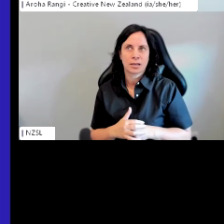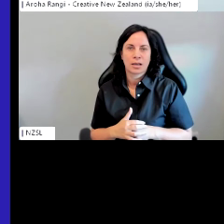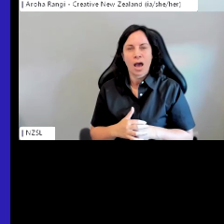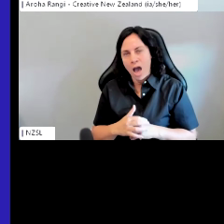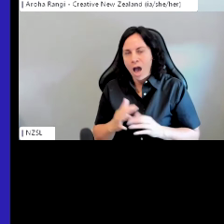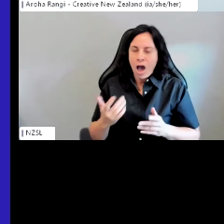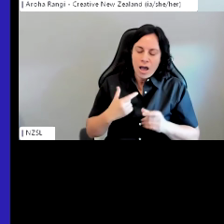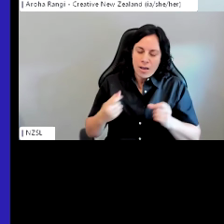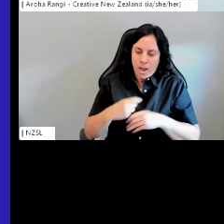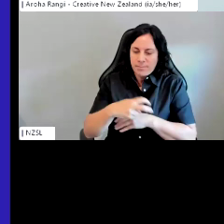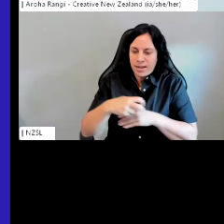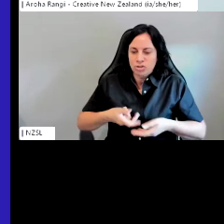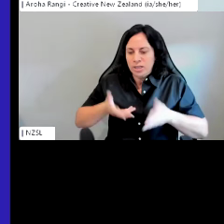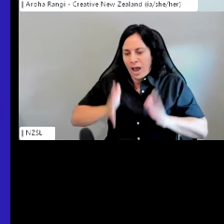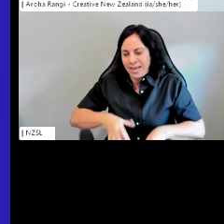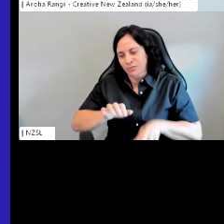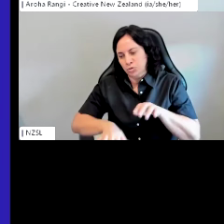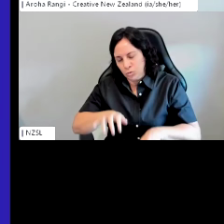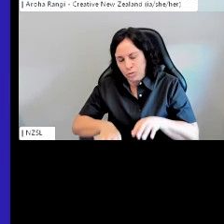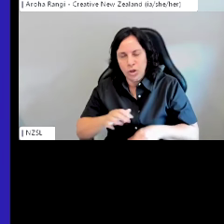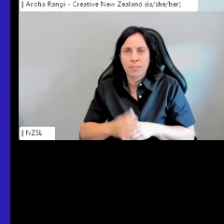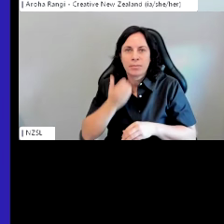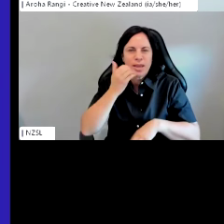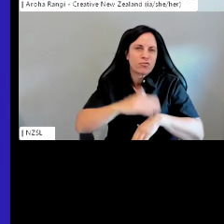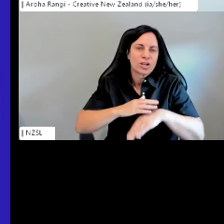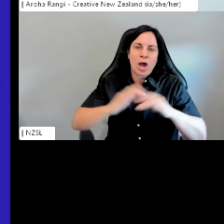address into everything that they do. Uh every time you go online you have to put your email